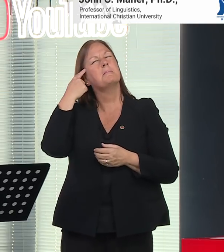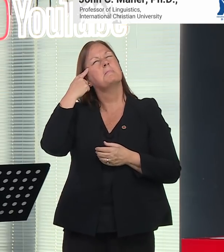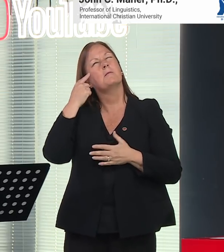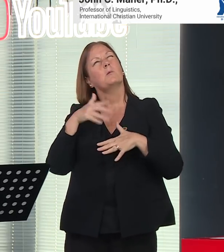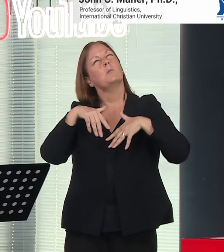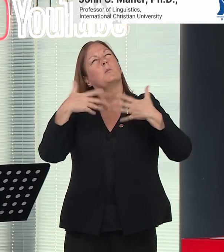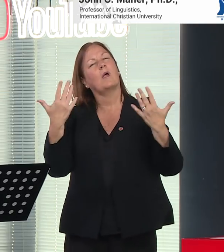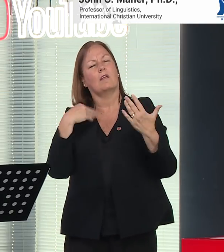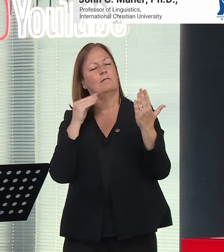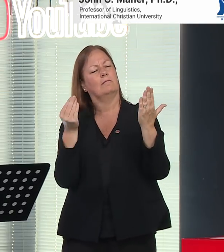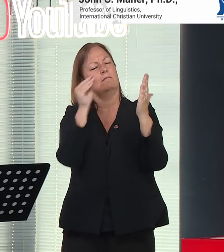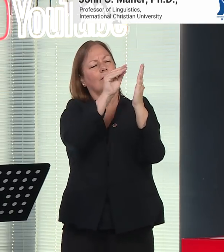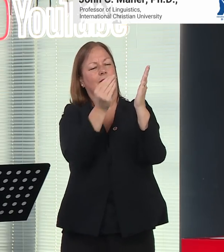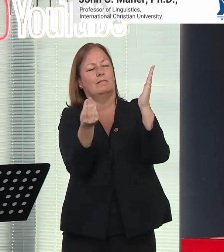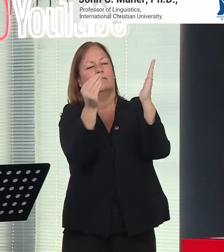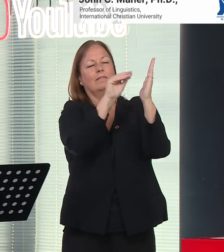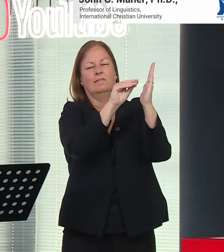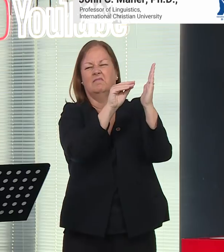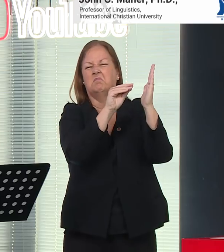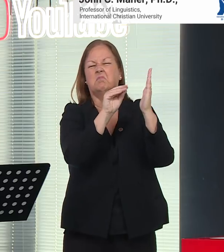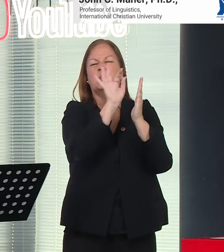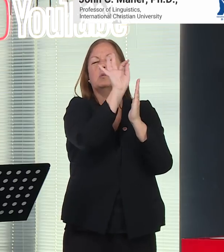Because a national census is a barometer of language diversity and language freedom.